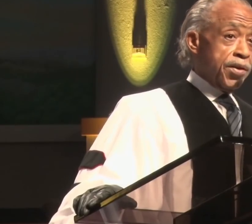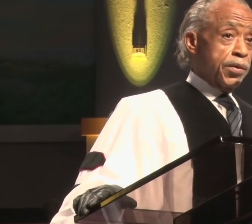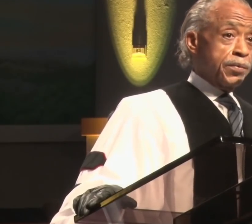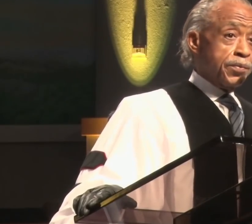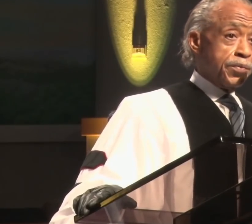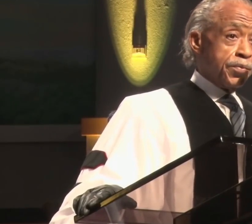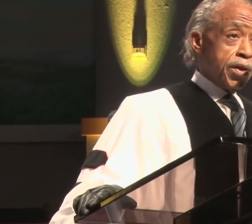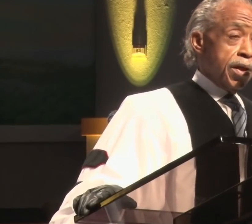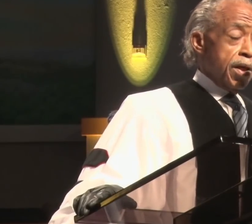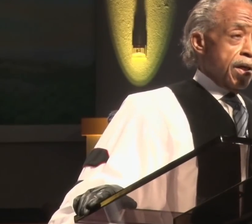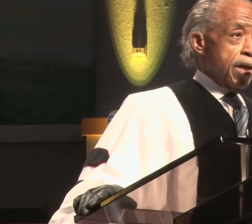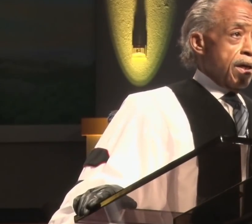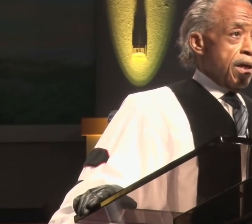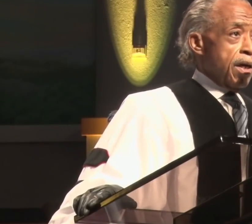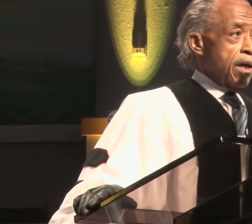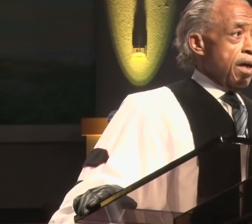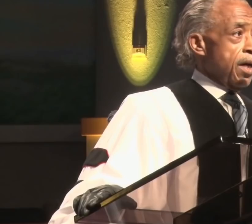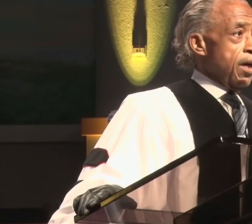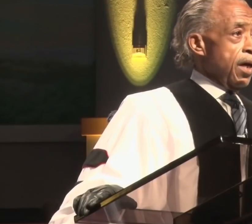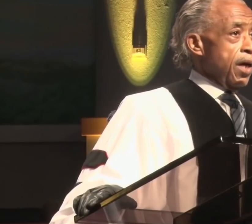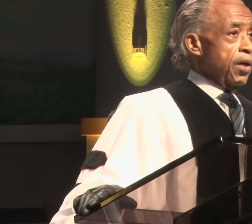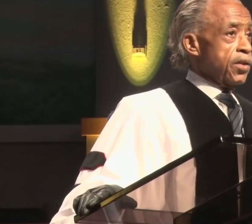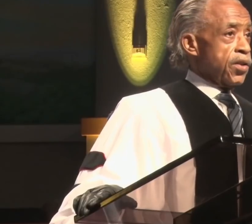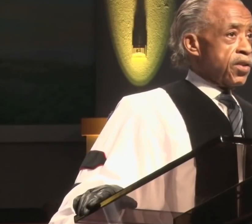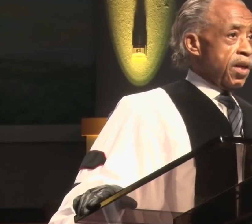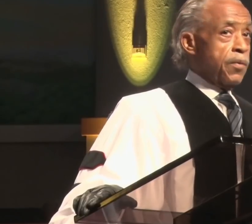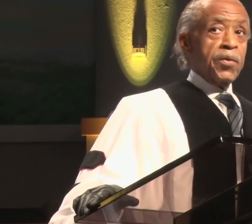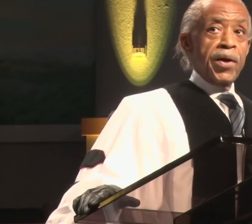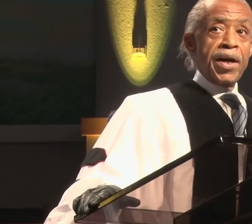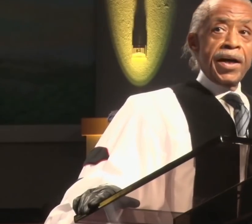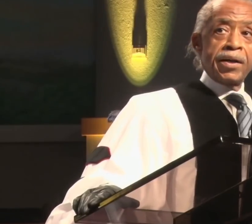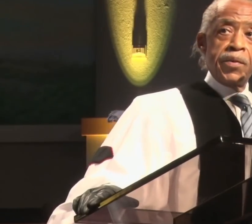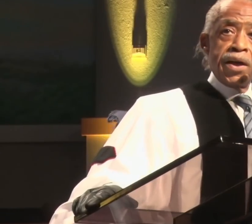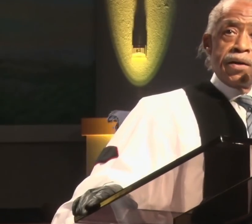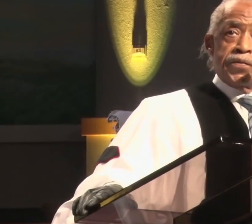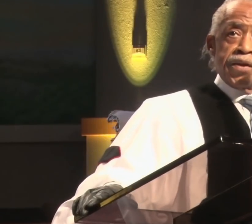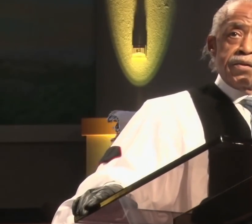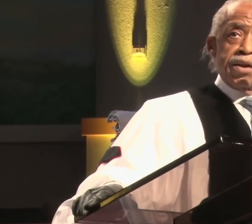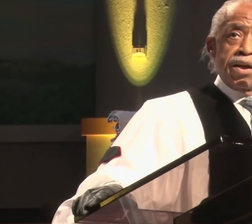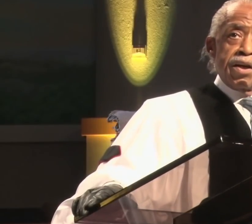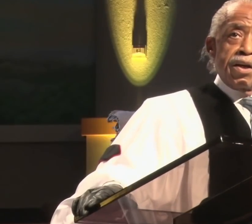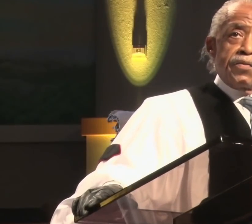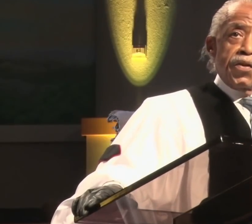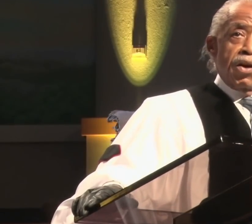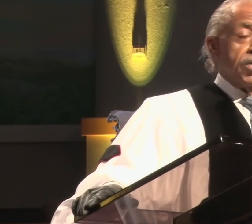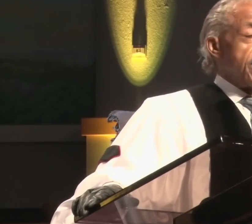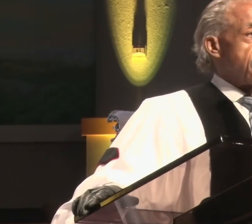THE SPEECHES YOU’VE BEEN MAKING. AND THE PRESIDENT MADE THE MISTAKE OF ASKING, WHAT IS IT